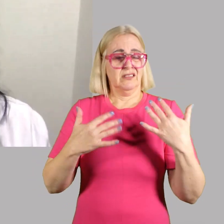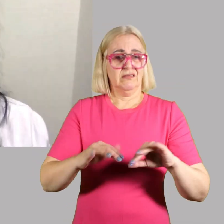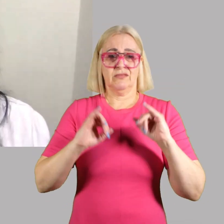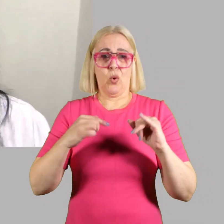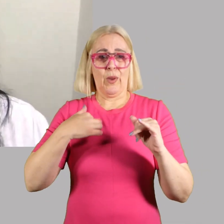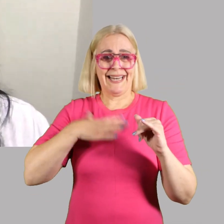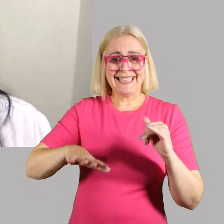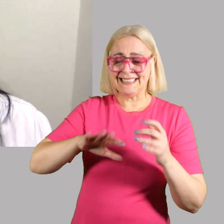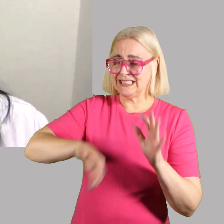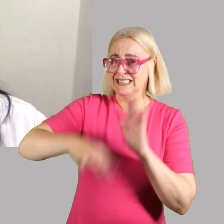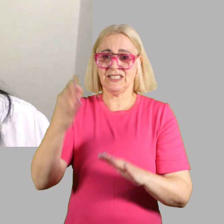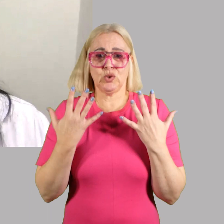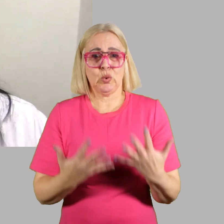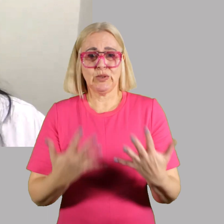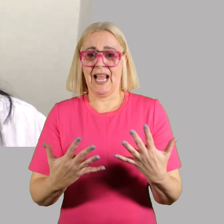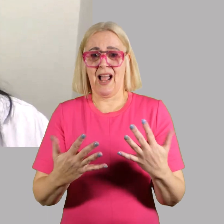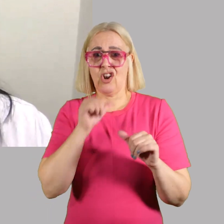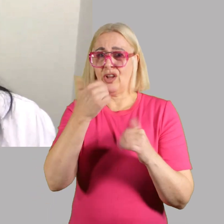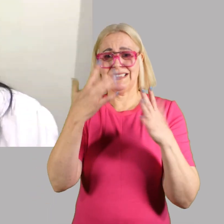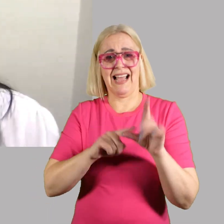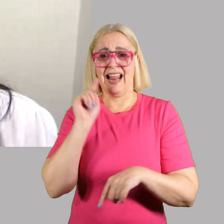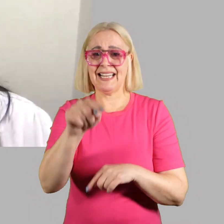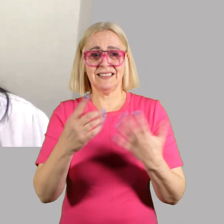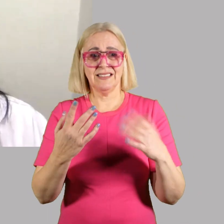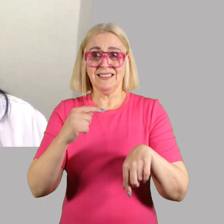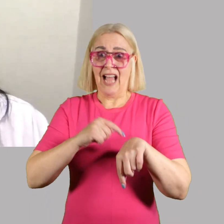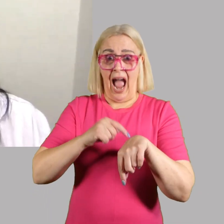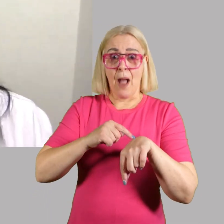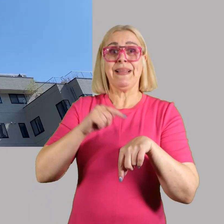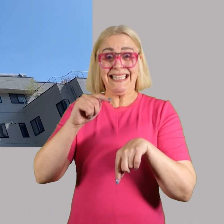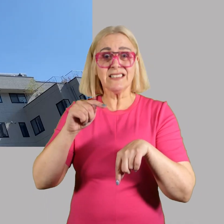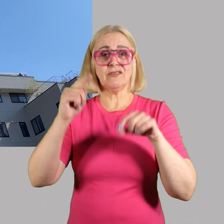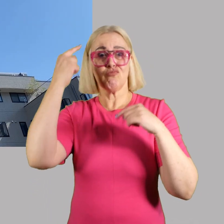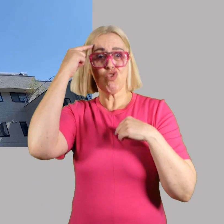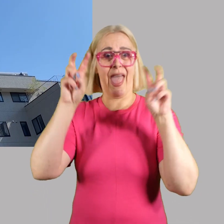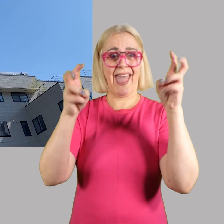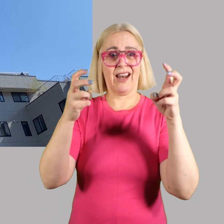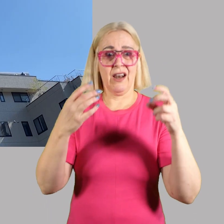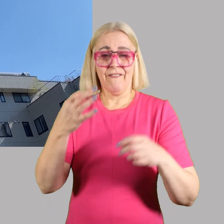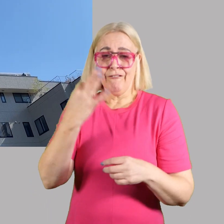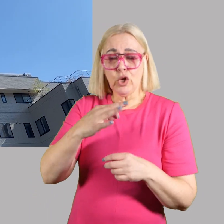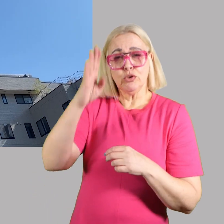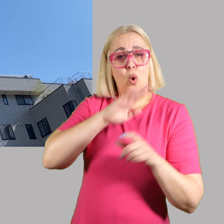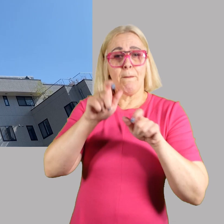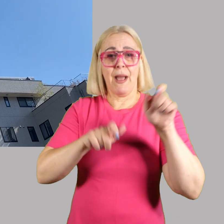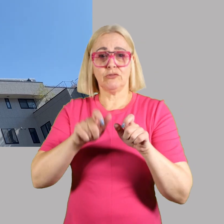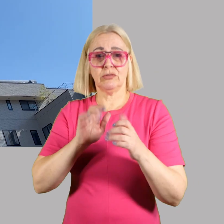We need drastic improvement today, not in ten years. Time is Brain, but few stroke patients arrive